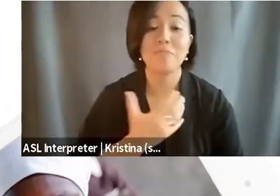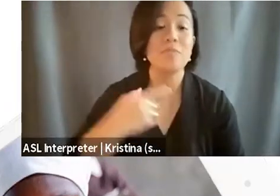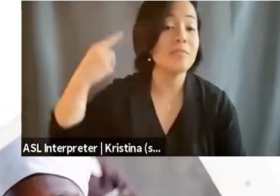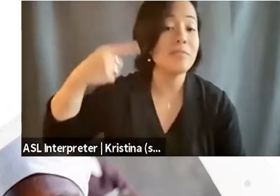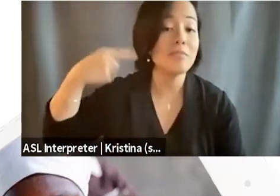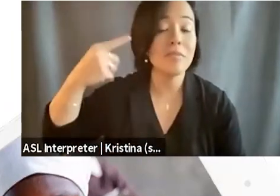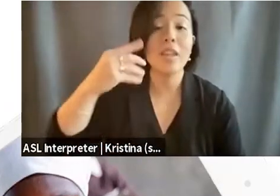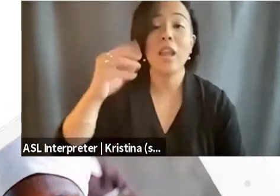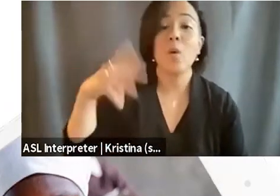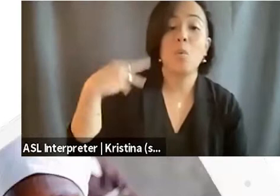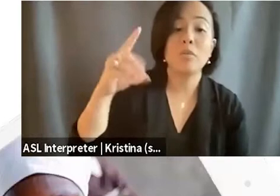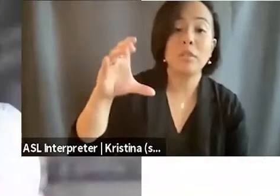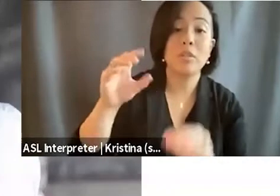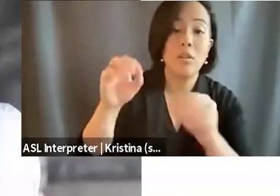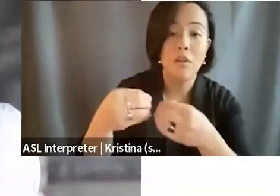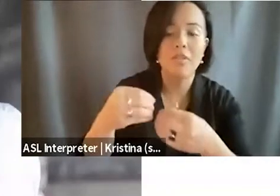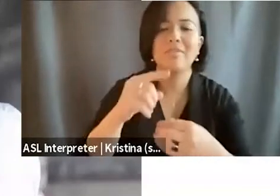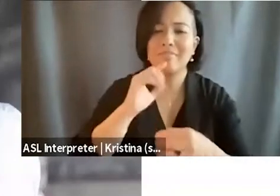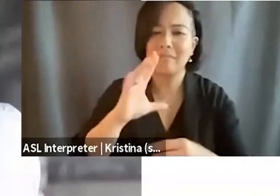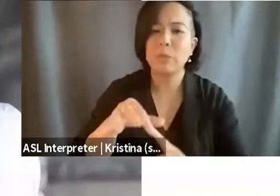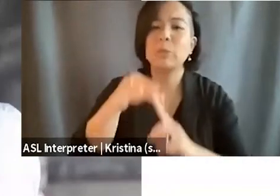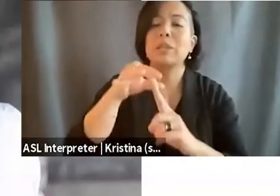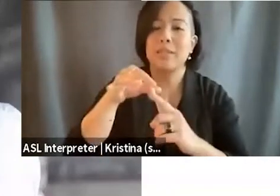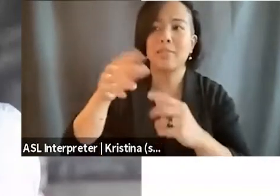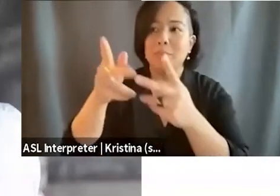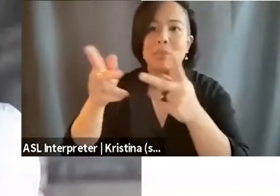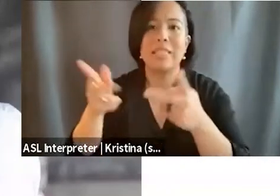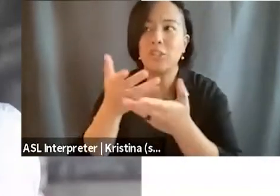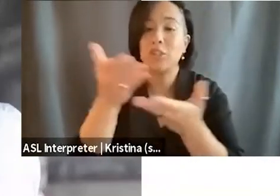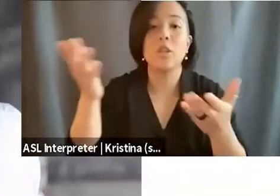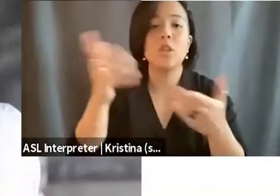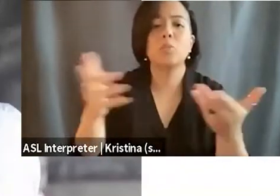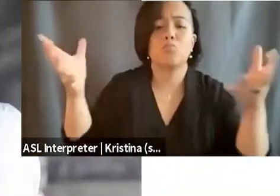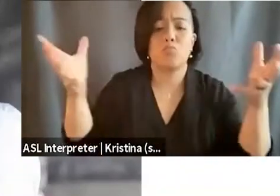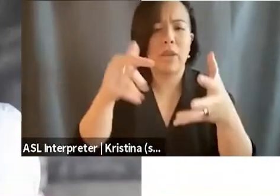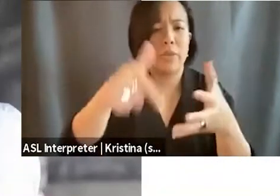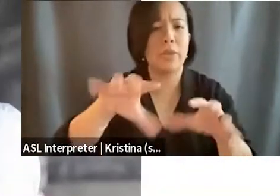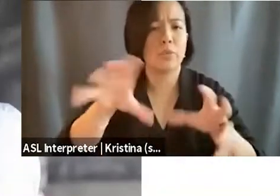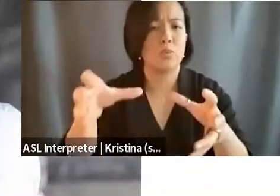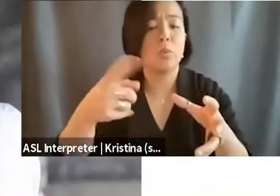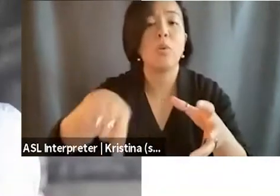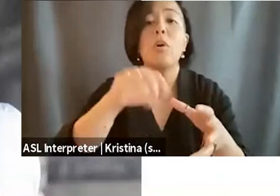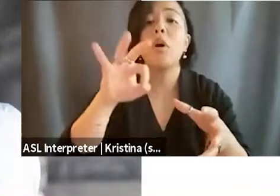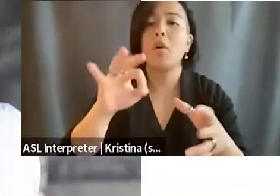Our London and Washington, offices are uniquely positioned to bring together this particular group of global